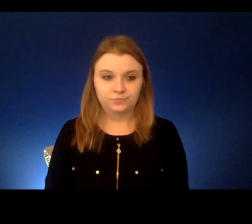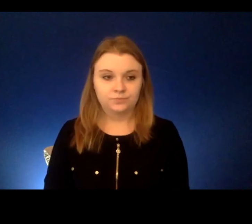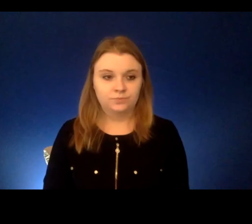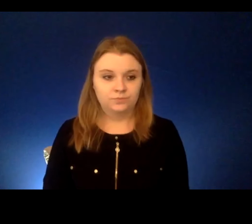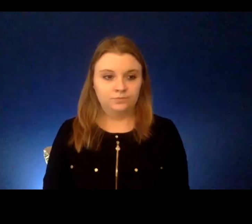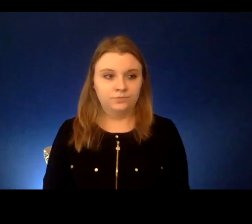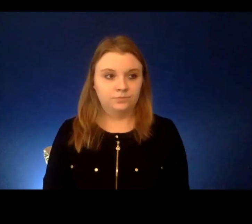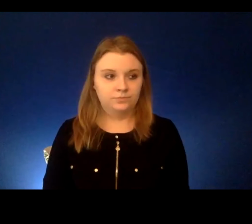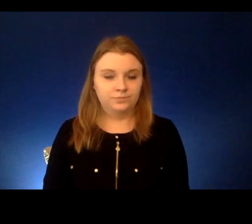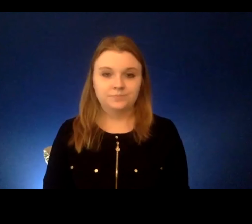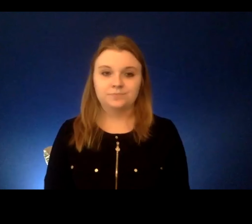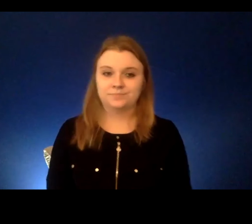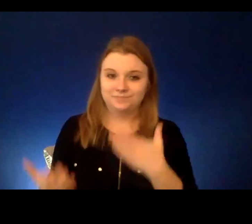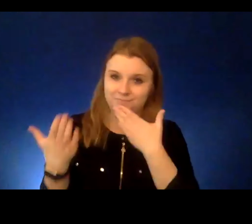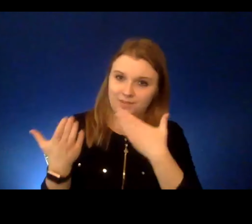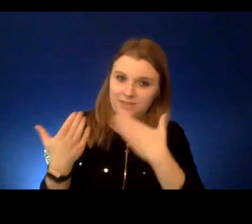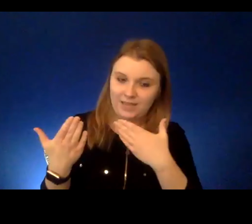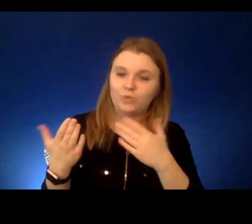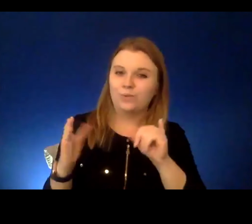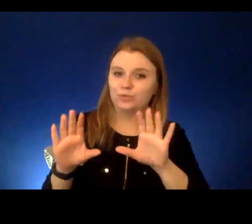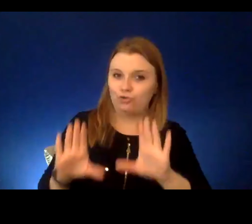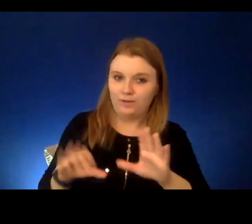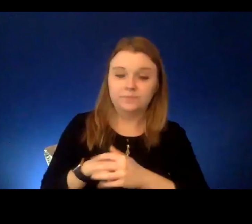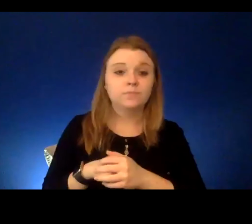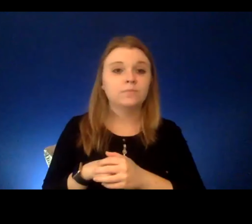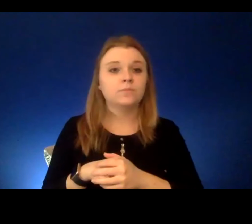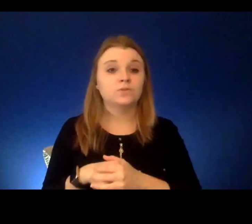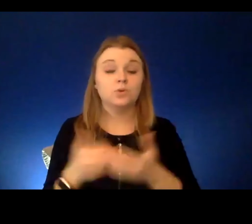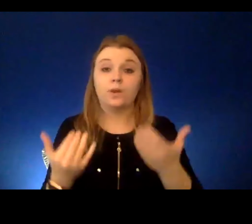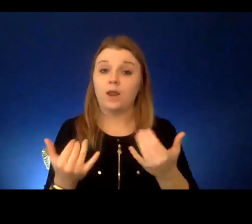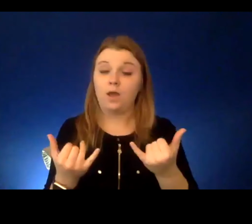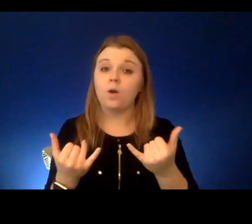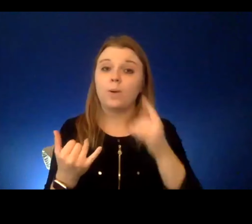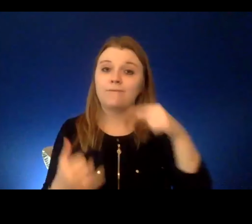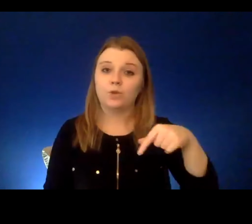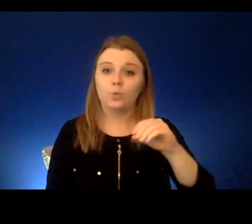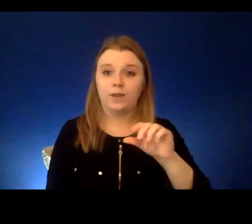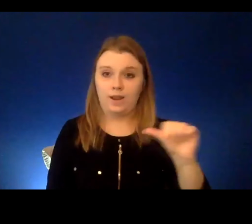[Moderator] Thank you, Tiernan. That was great. We're now at the question and answer portion of our presentation.